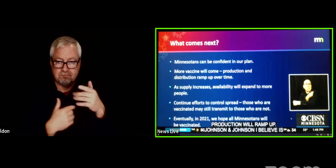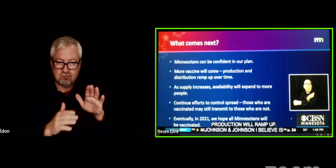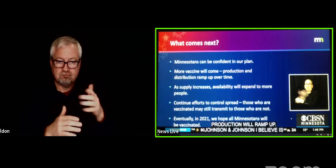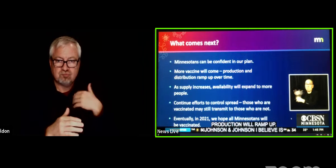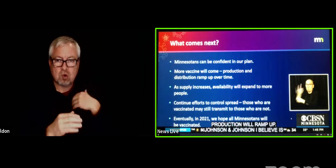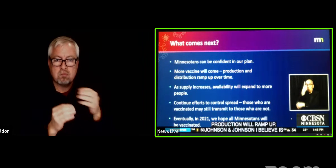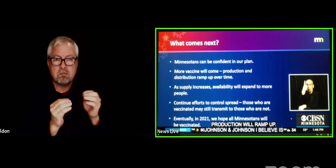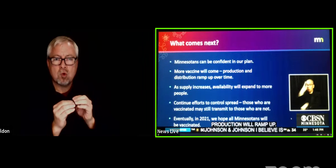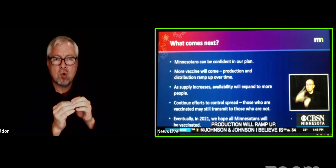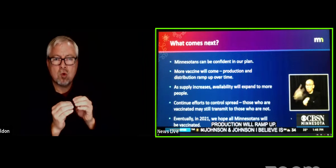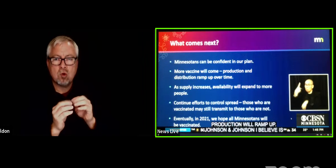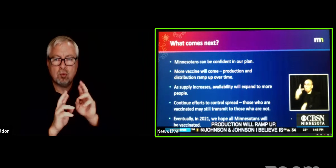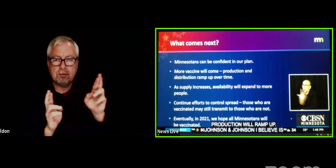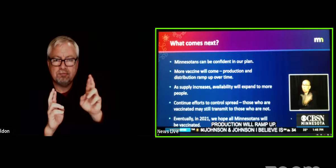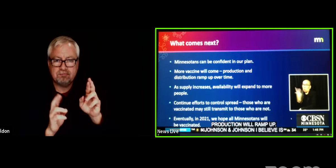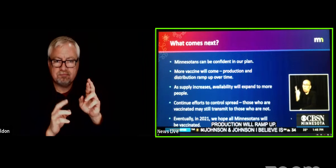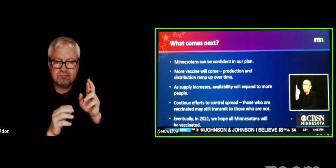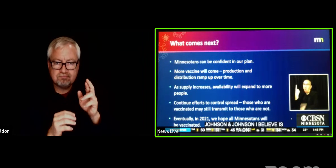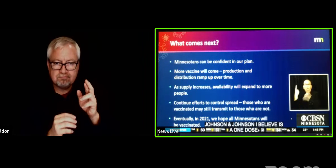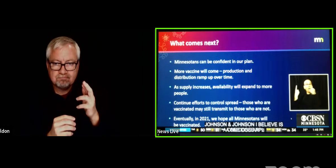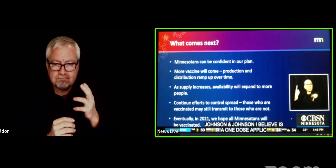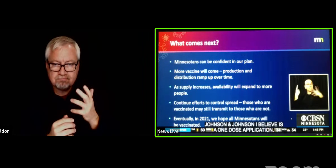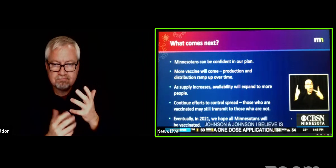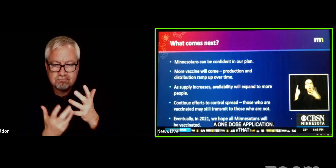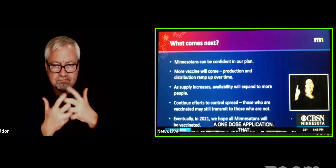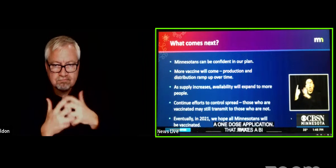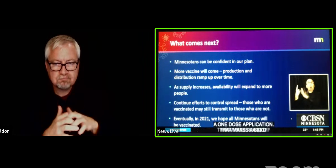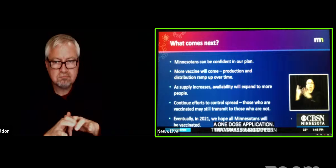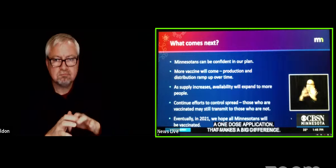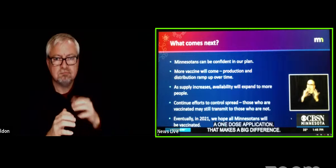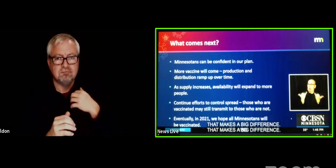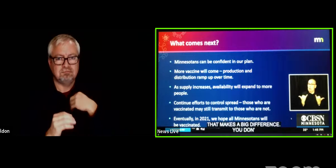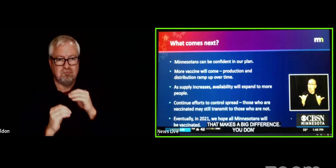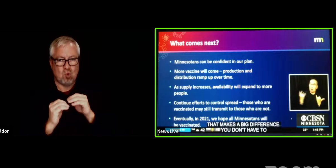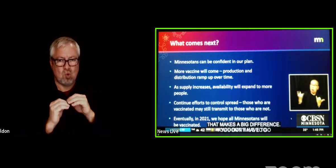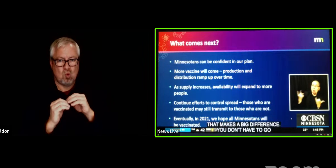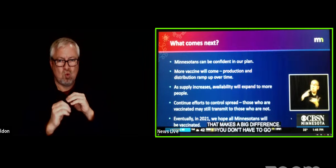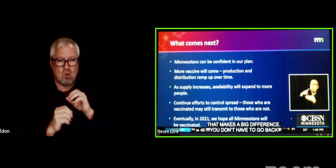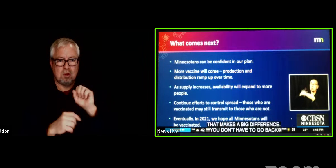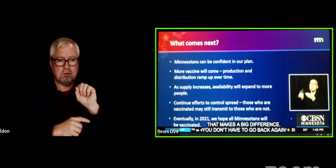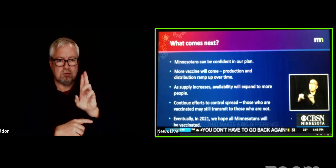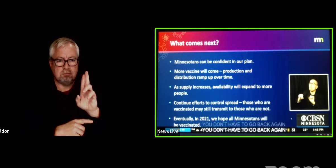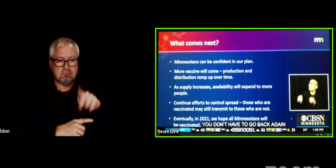AS AVAILABILITY SPREADS, THIS WILL ACCELERATE. CONTINUE TO CONTROL THE EFFORTS TO SPREADS.